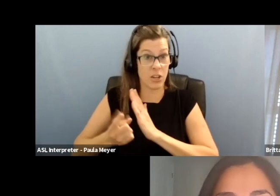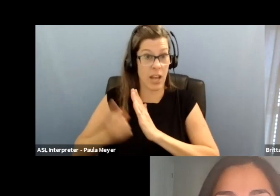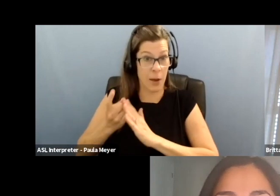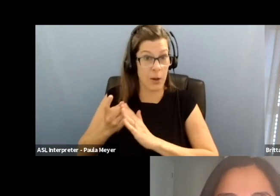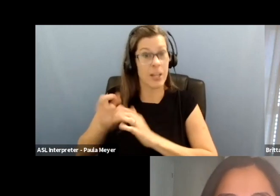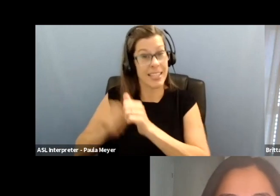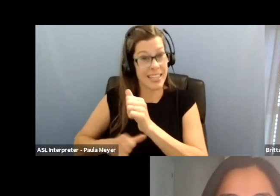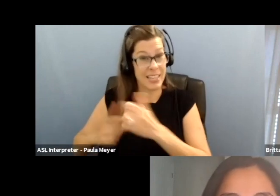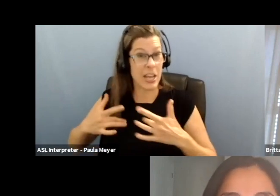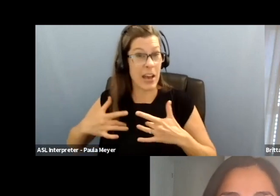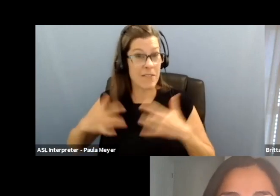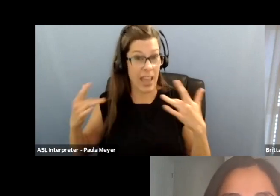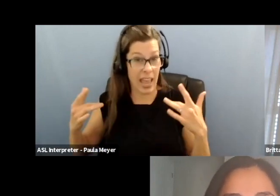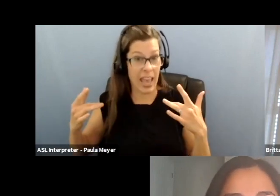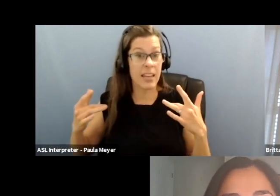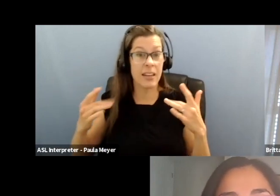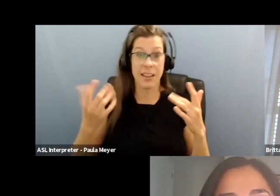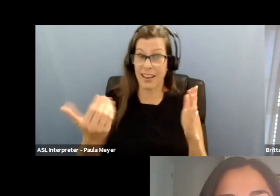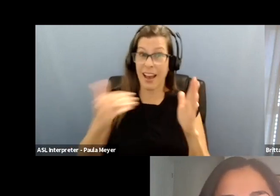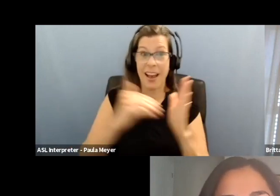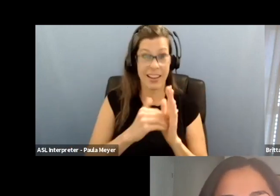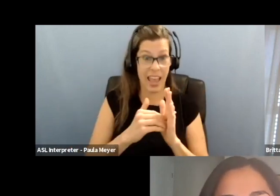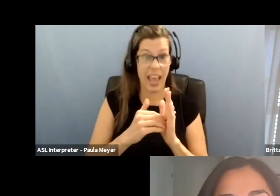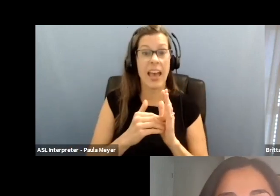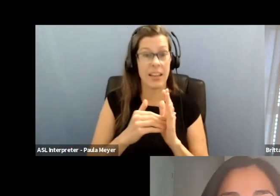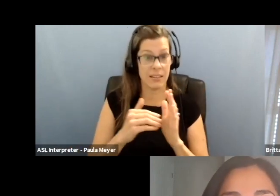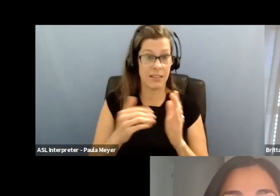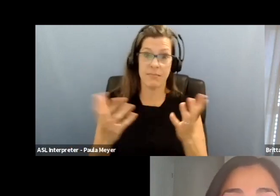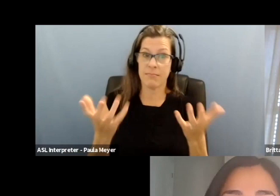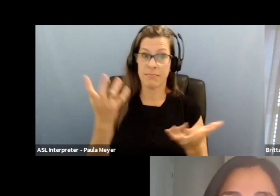And the range, again to be related to whether it’s in person,